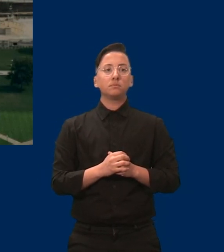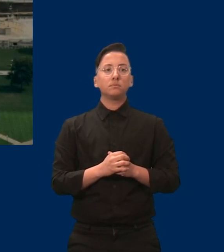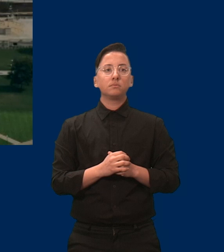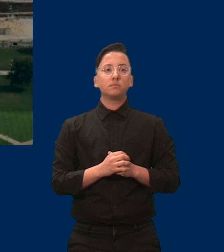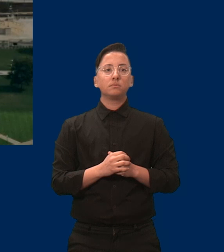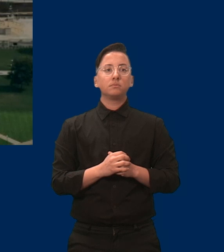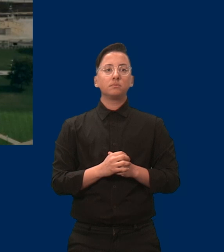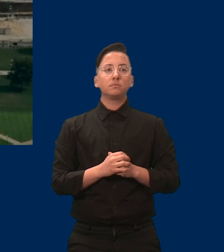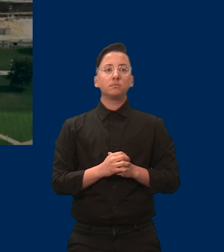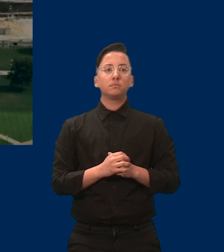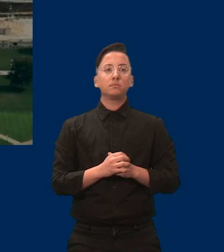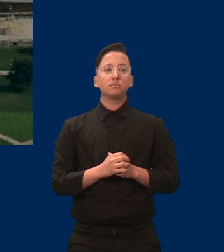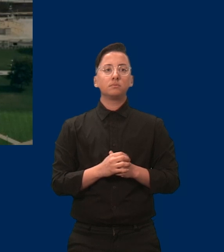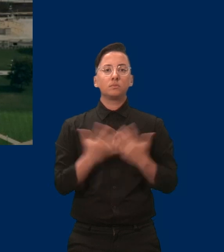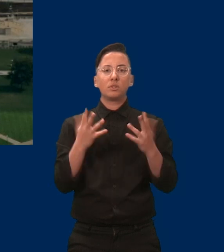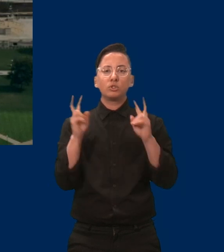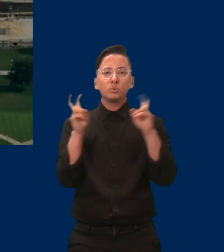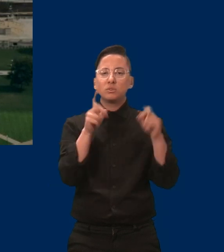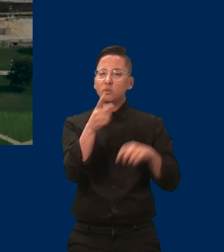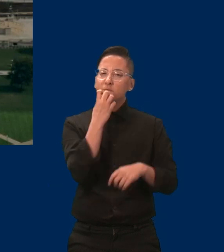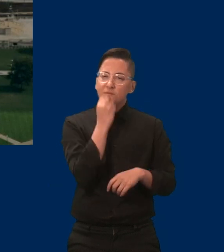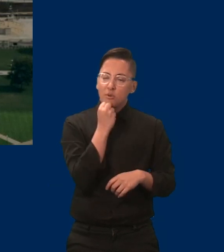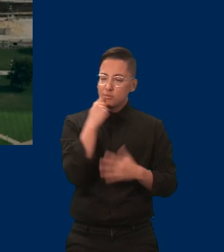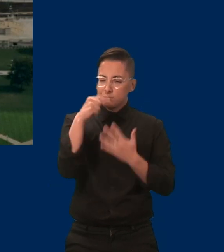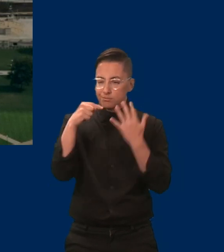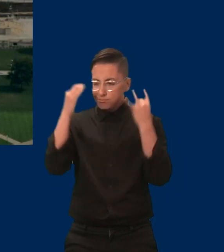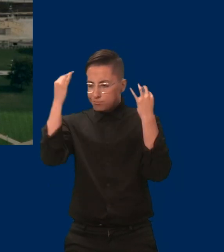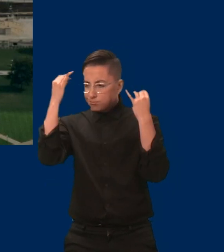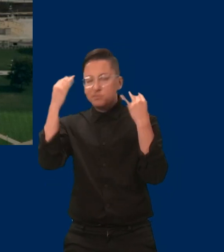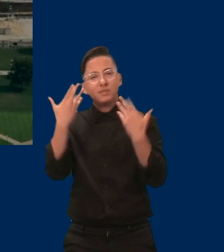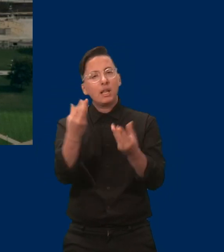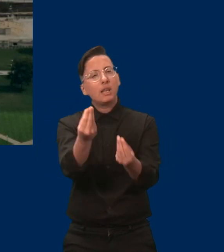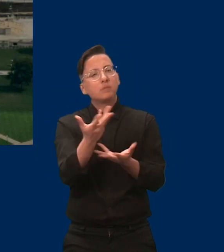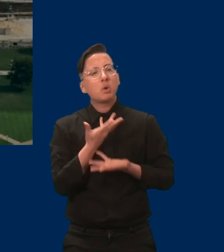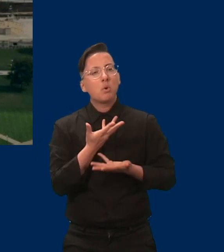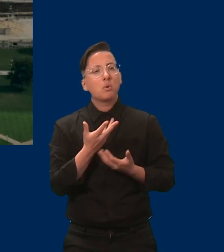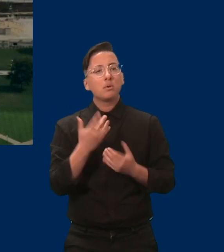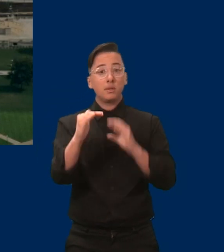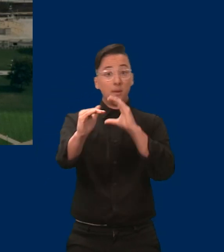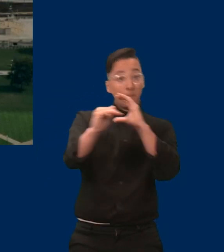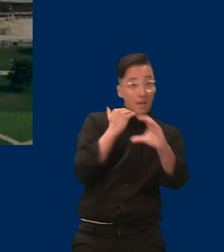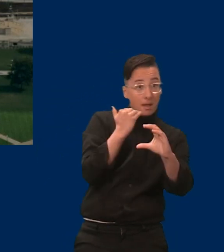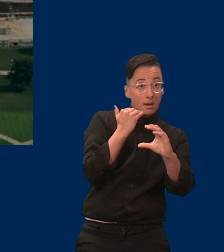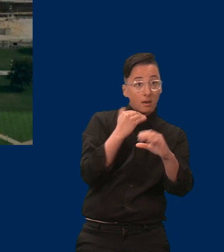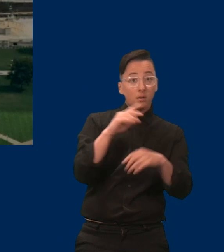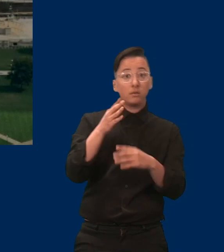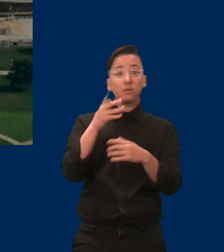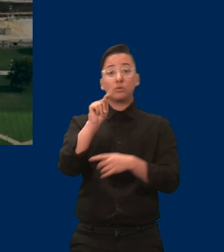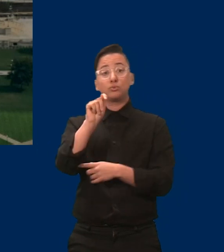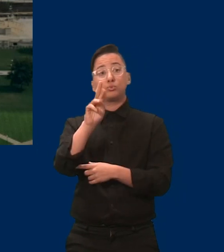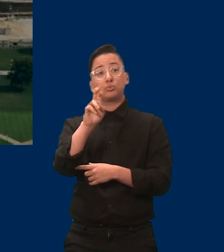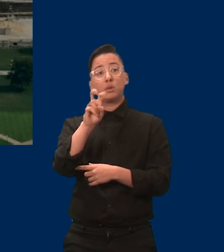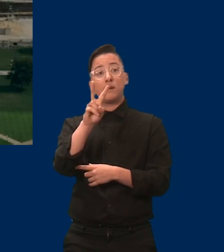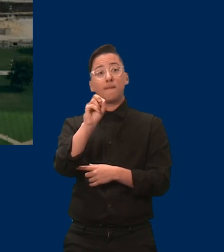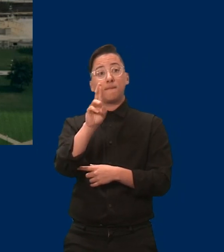And so again, you can reach out to me by emailing me at Trevor-- T-R-E-V-O-R--dot Turner--